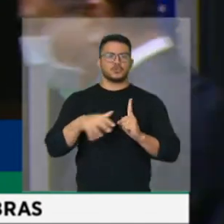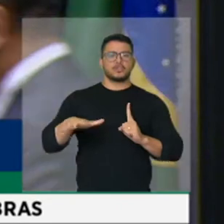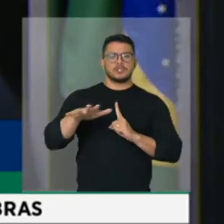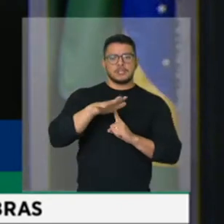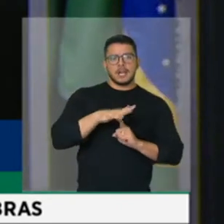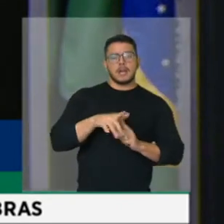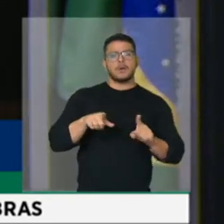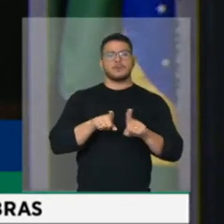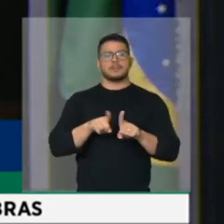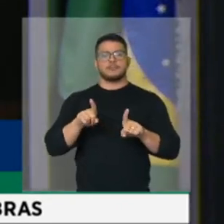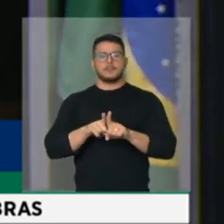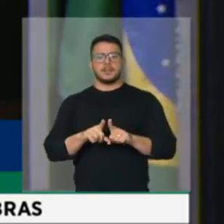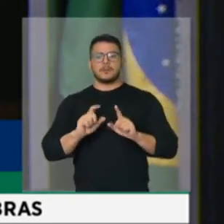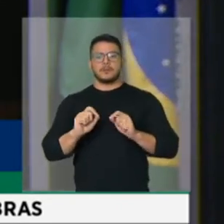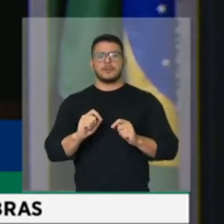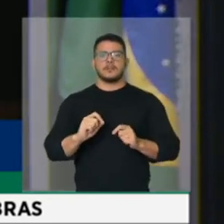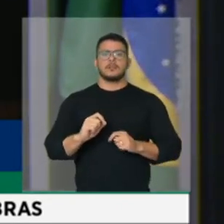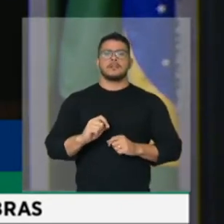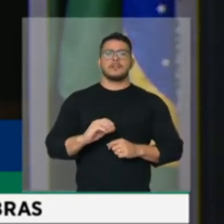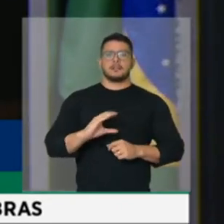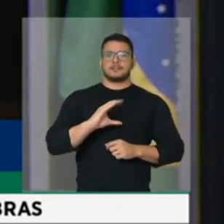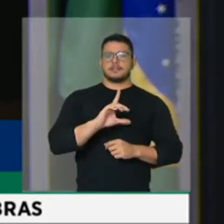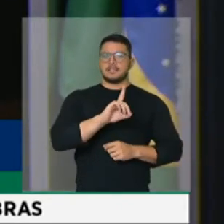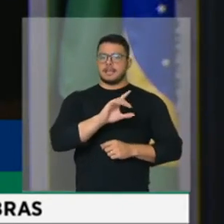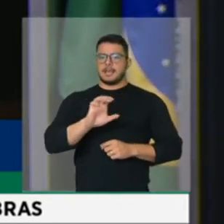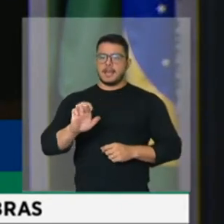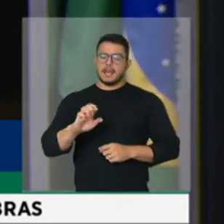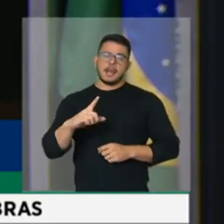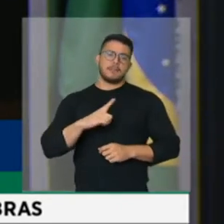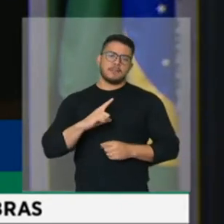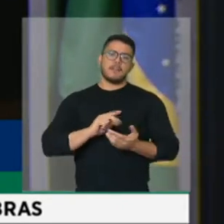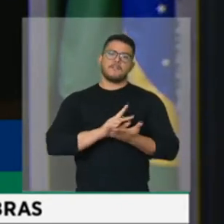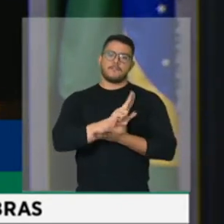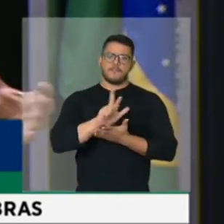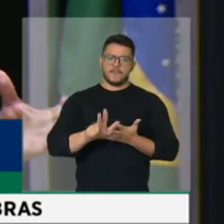CABE DEMAGOGIA. TARIFA PÚBLICA TEM QUE SER TÉCNICA. NÓS TEMOS DENTRO DO SISTEMA